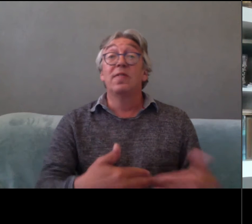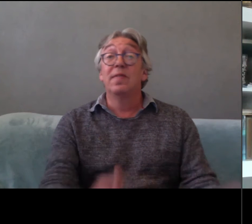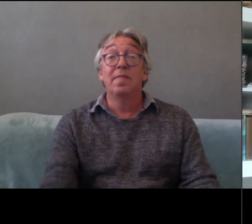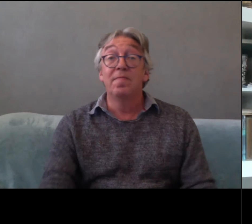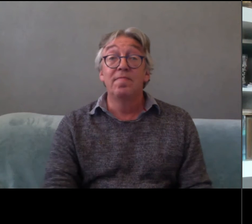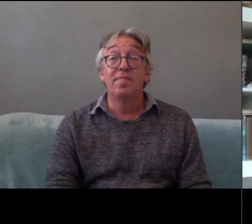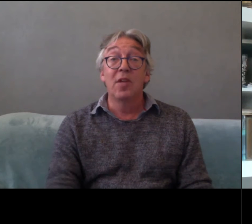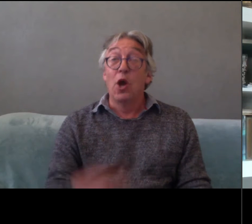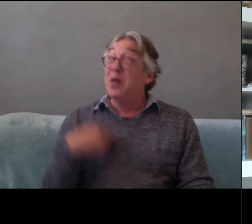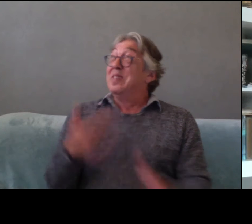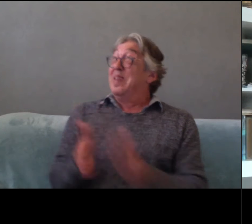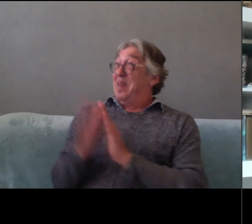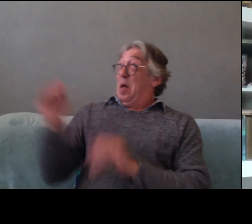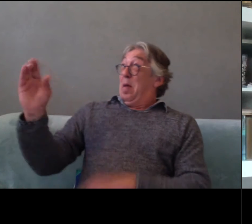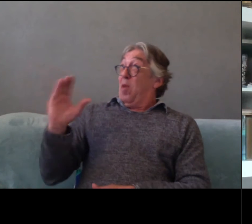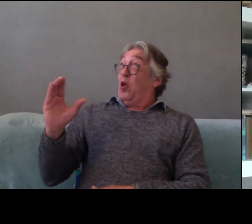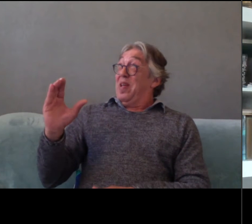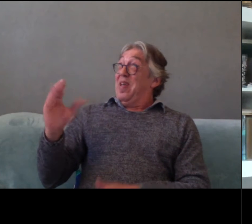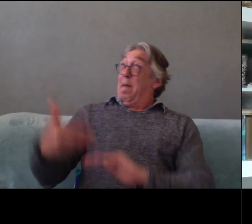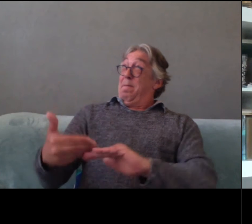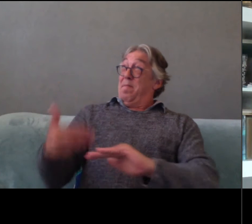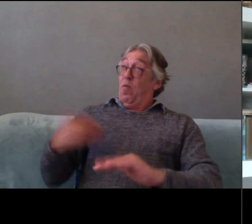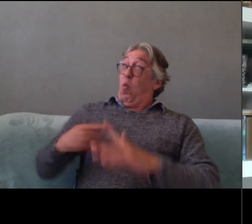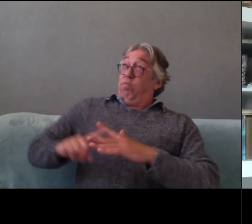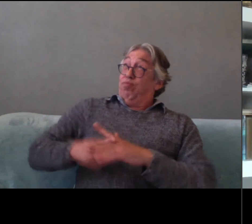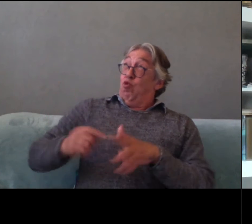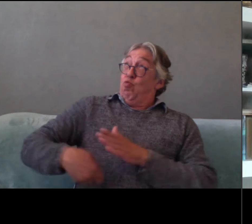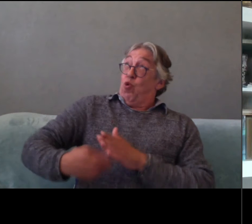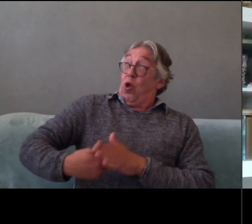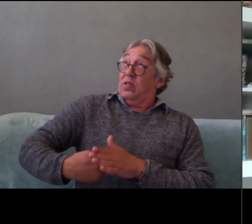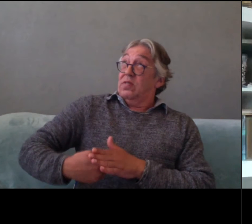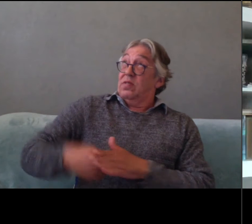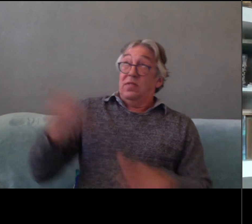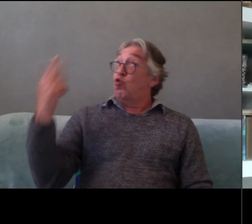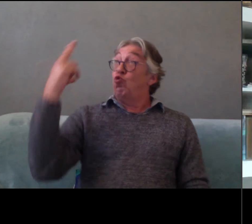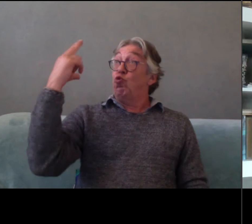It isn't possible an implementation of the project even if it's important,